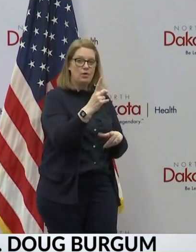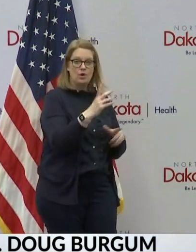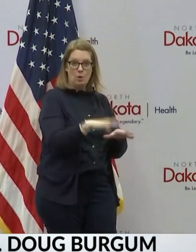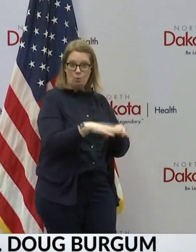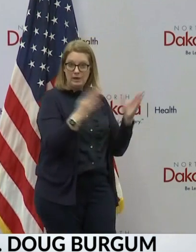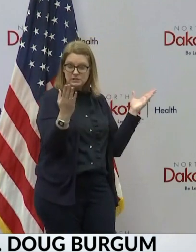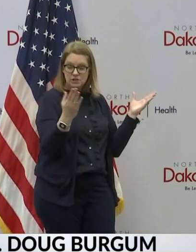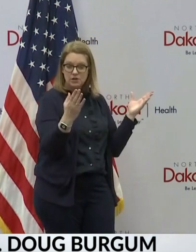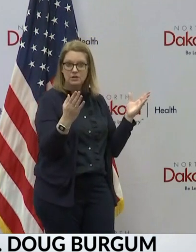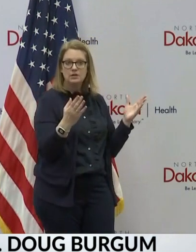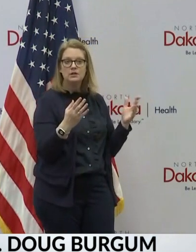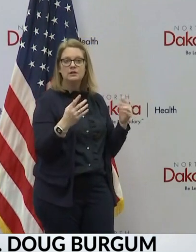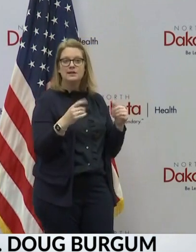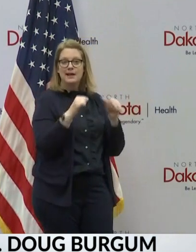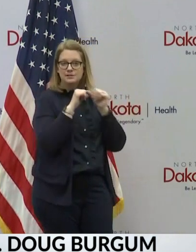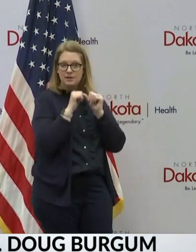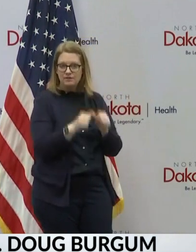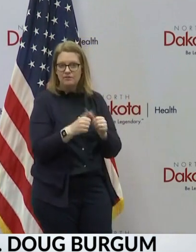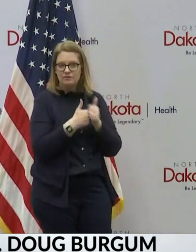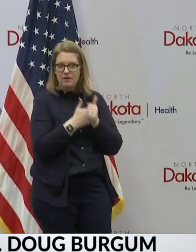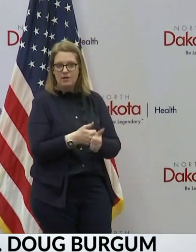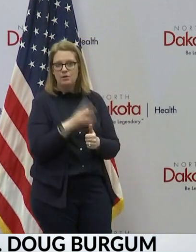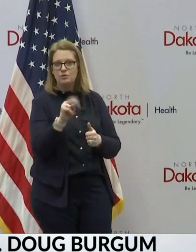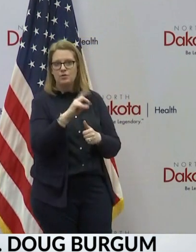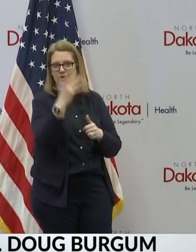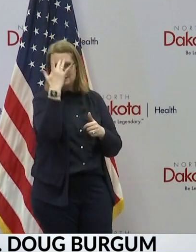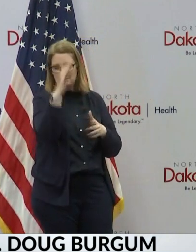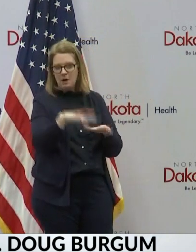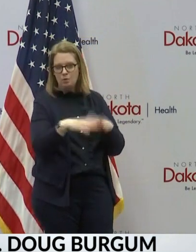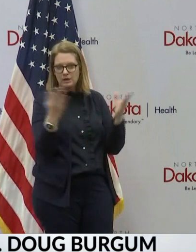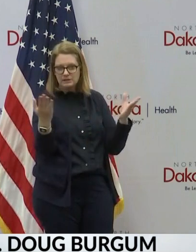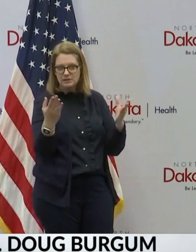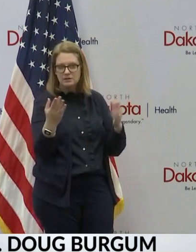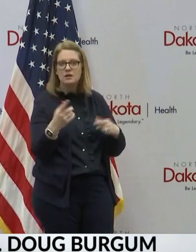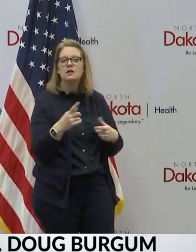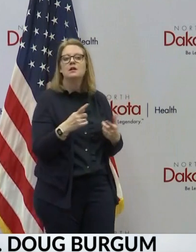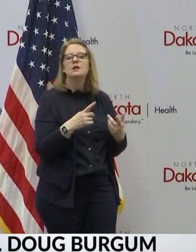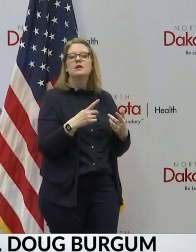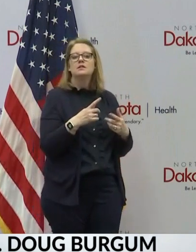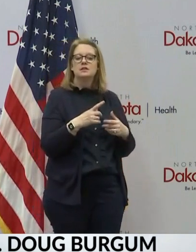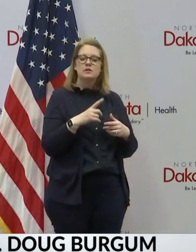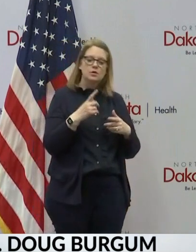WORKFORCE SUPPORT, WE NEED TO MAKE SURE THEY HAVE THEIR ESSENTIAL CHILD CARE IN PLACE.